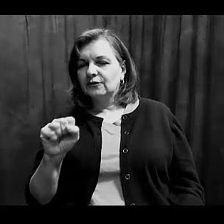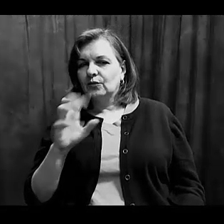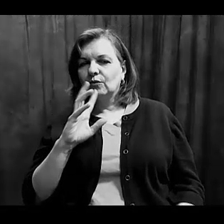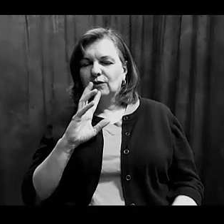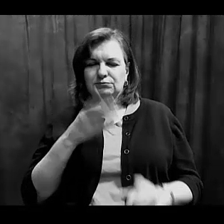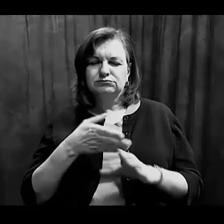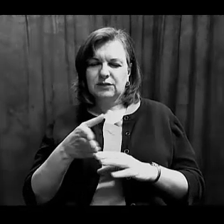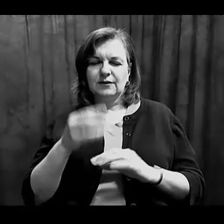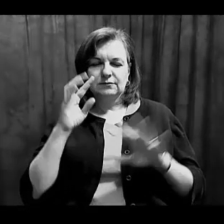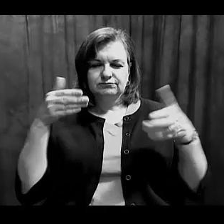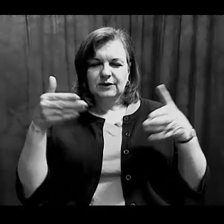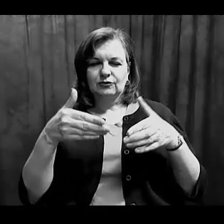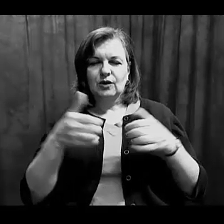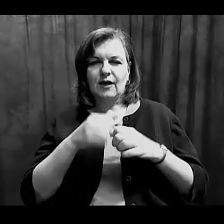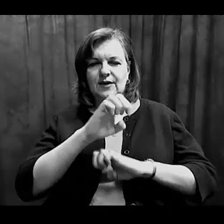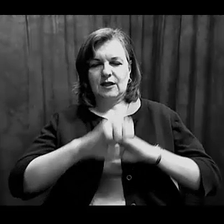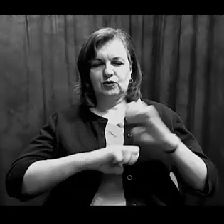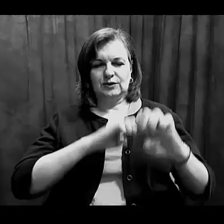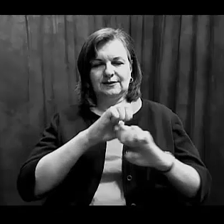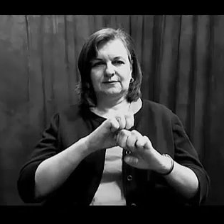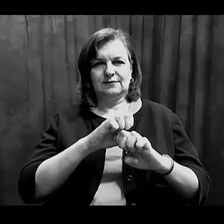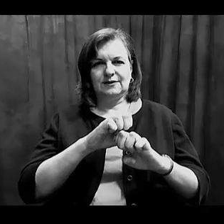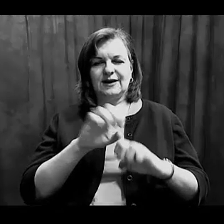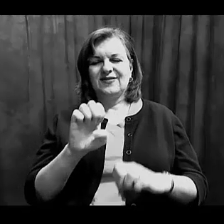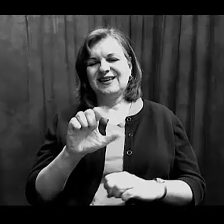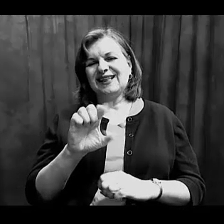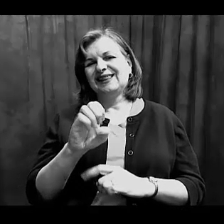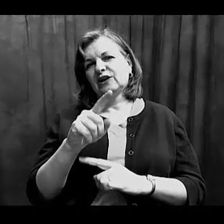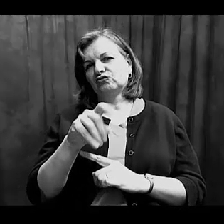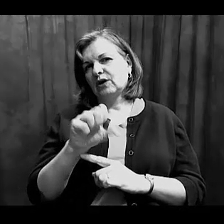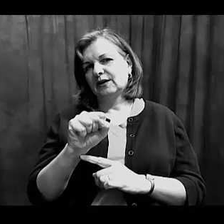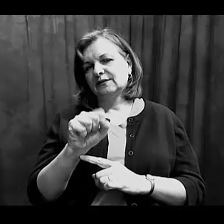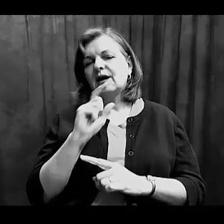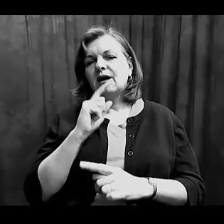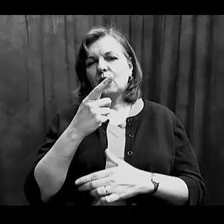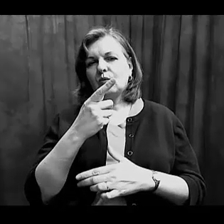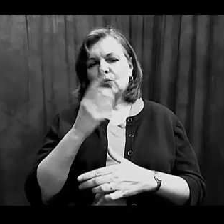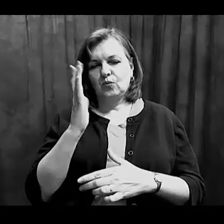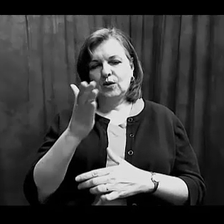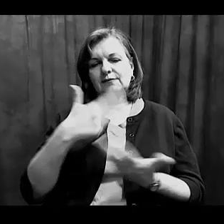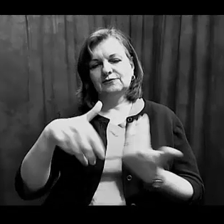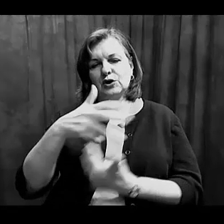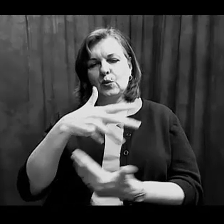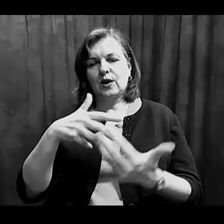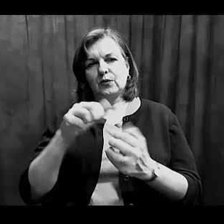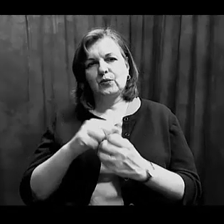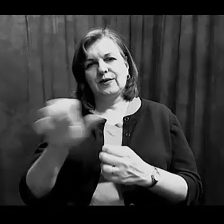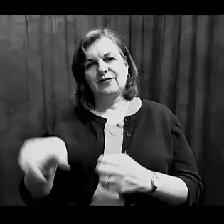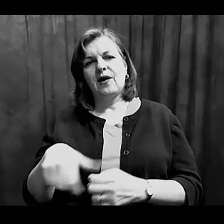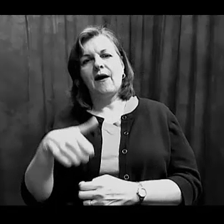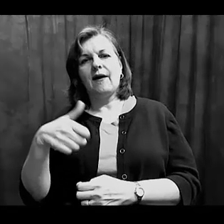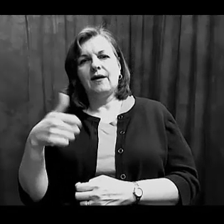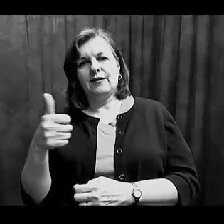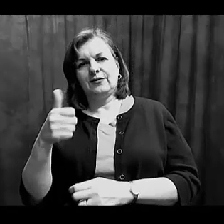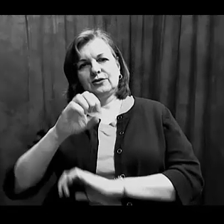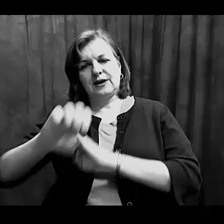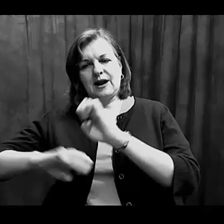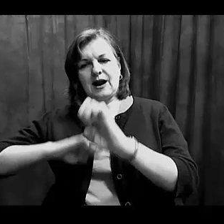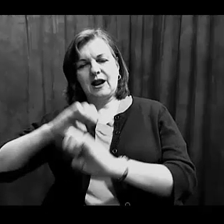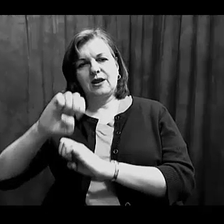are these electrons these will be the most important for us because they are what is actually going to interact with other